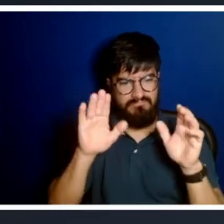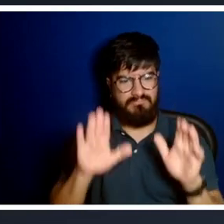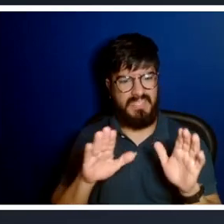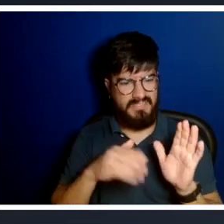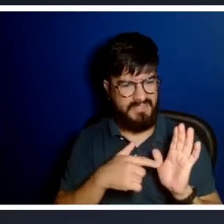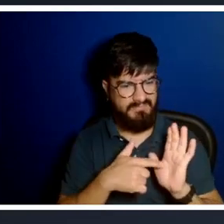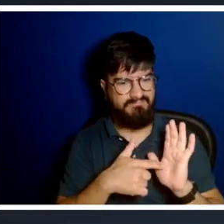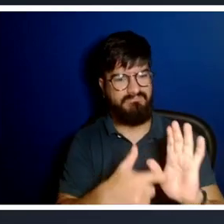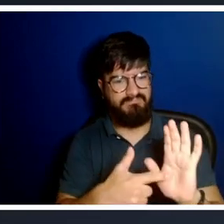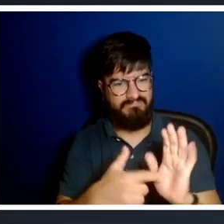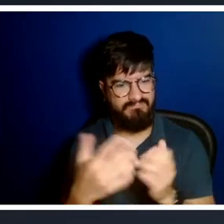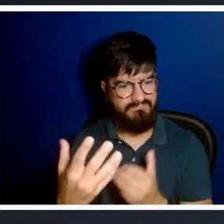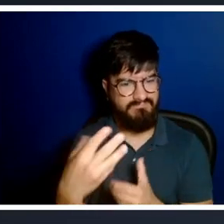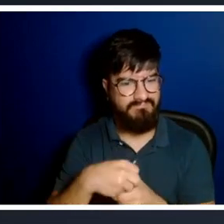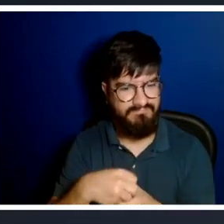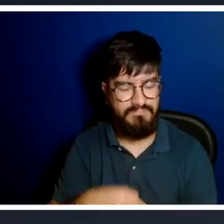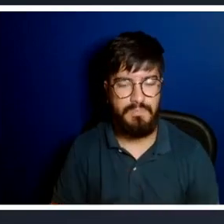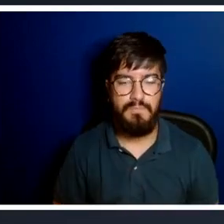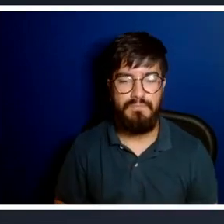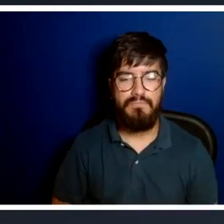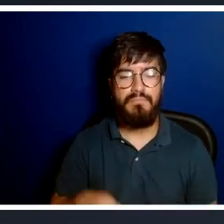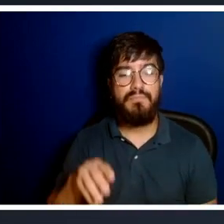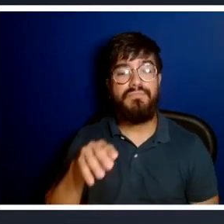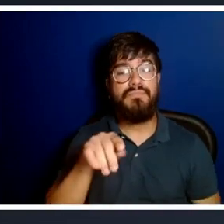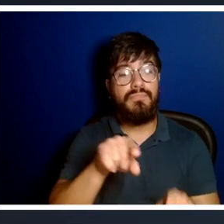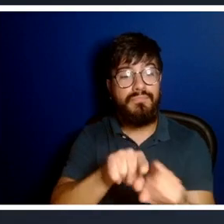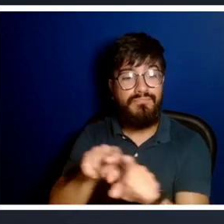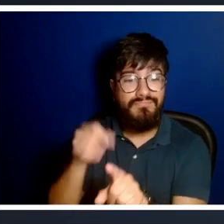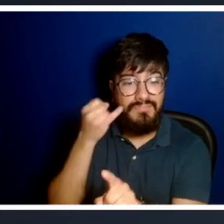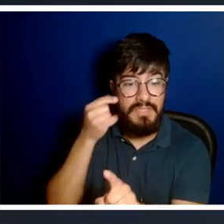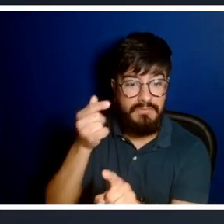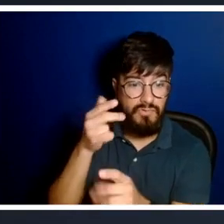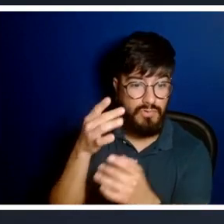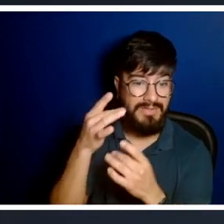I should mention if you're interested in knowing more about these portraits, here's a link that